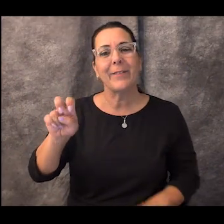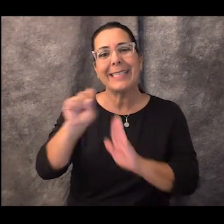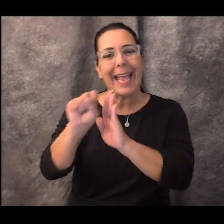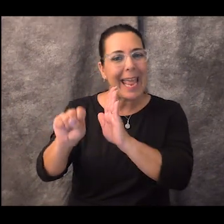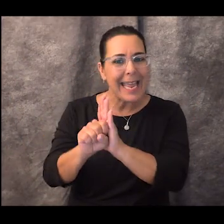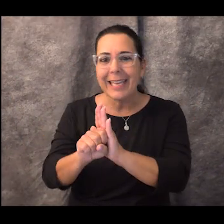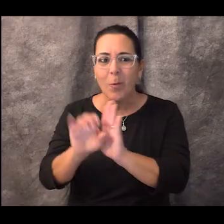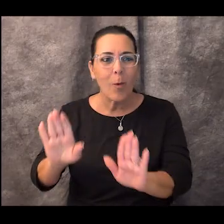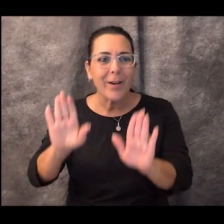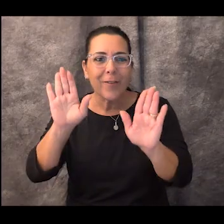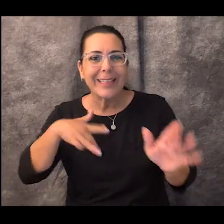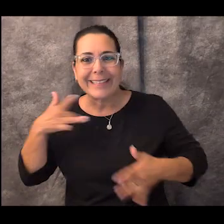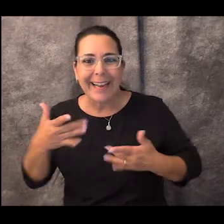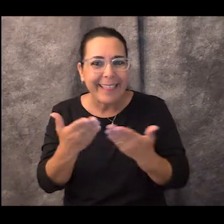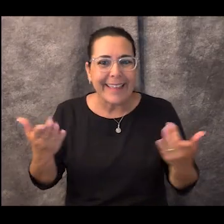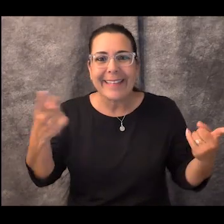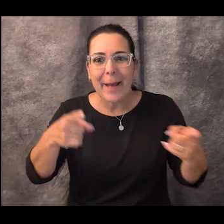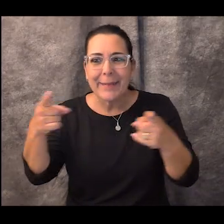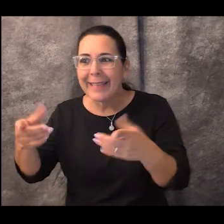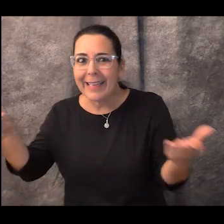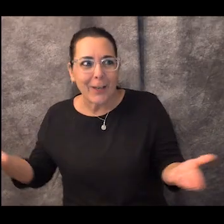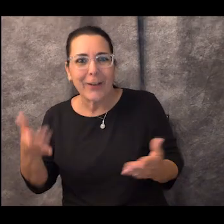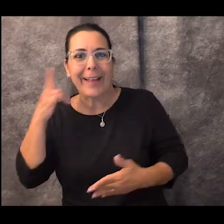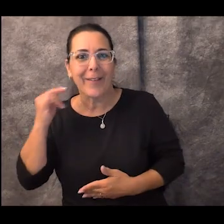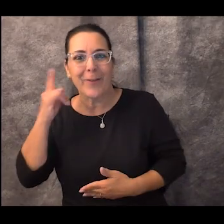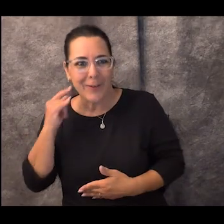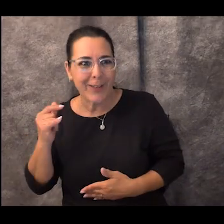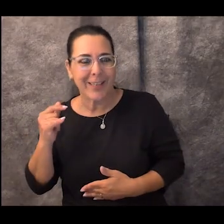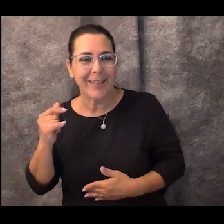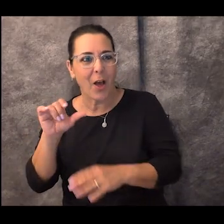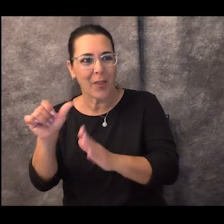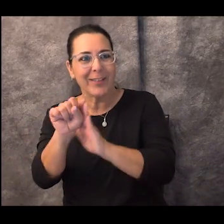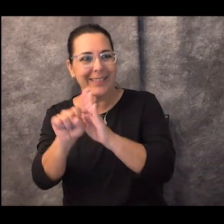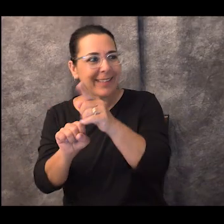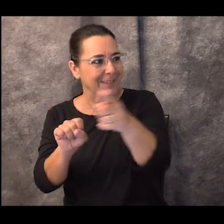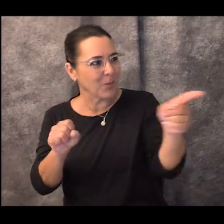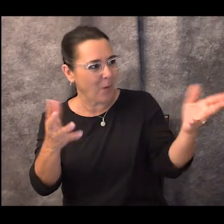wonderful things that we all hope to, to have as, as a country